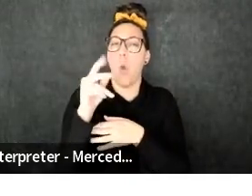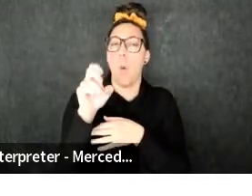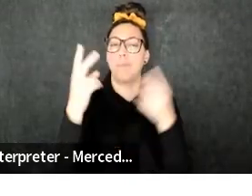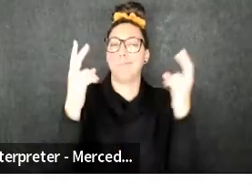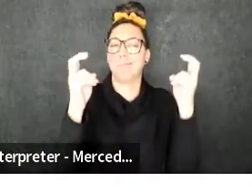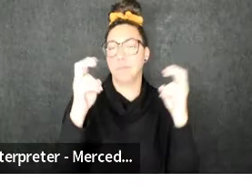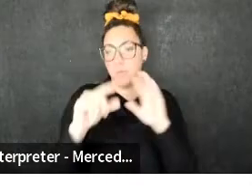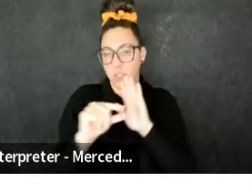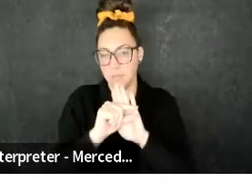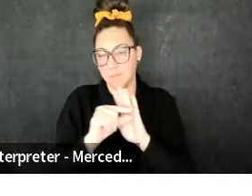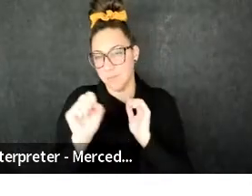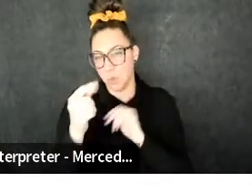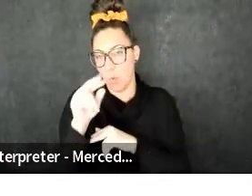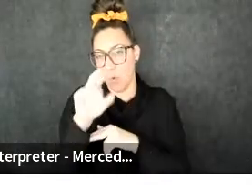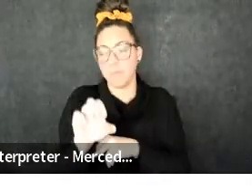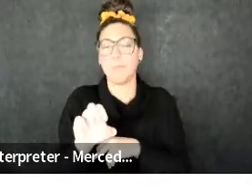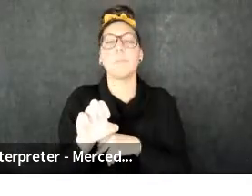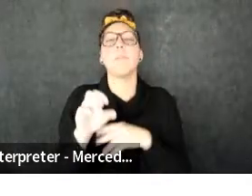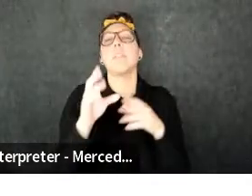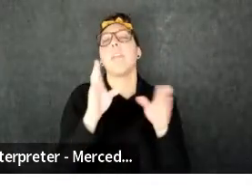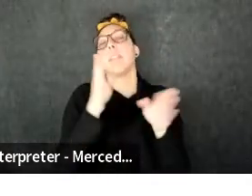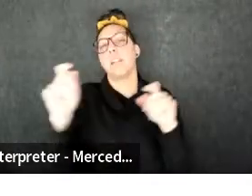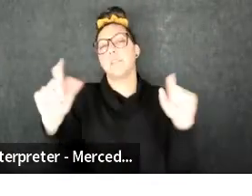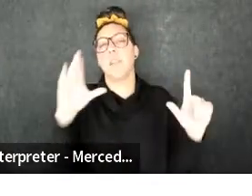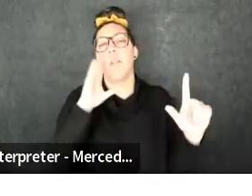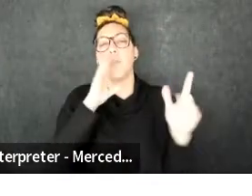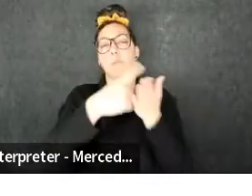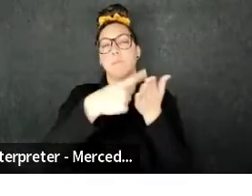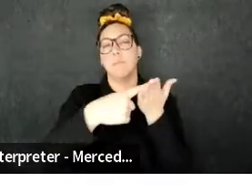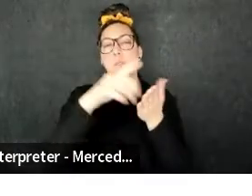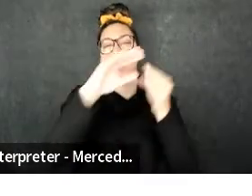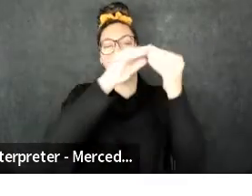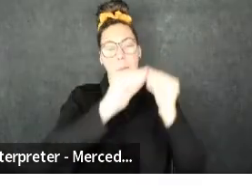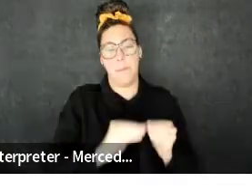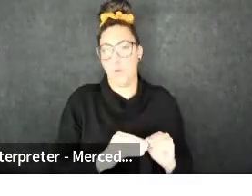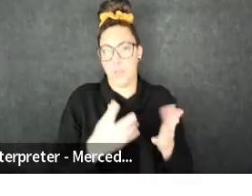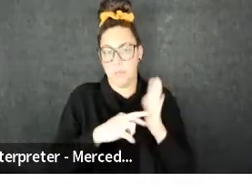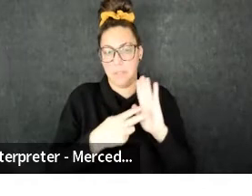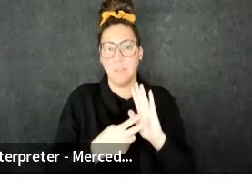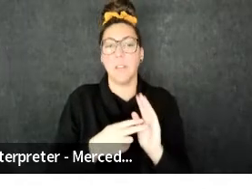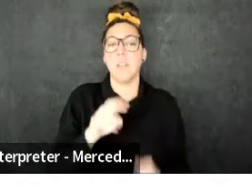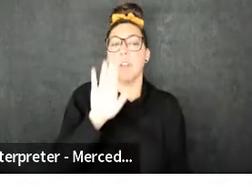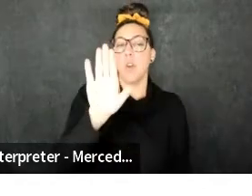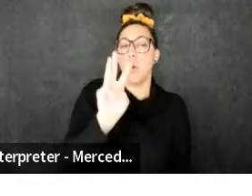And then I'm going to end the next slide. I'll talk about what the scores mean. So your willpower score